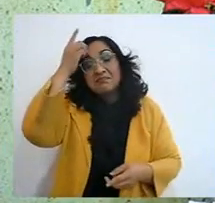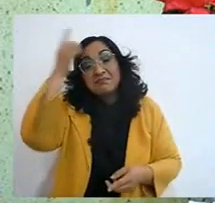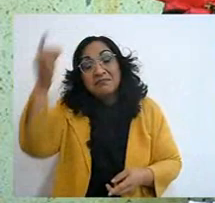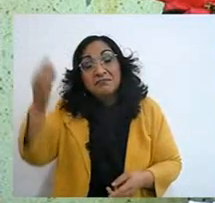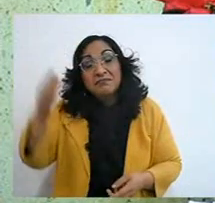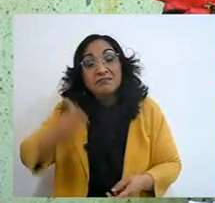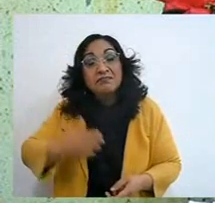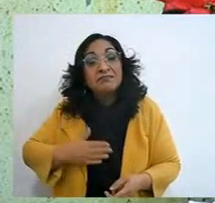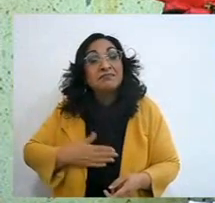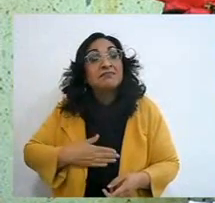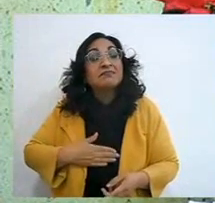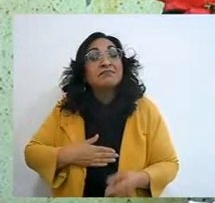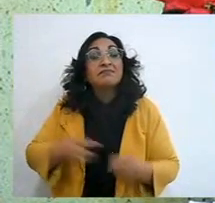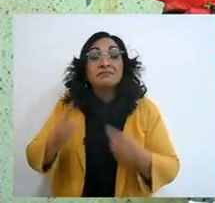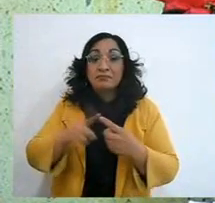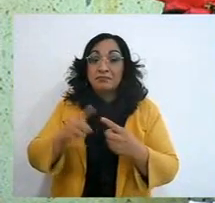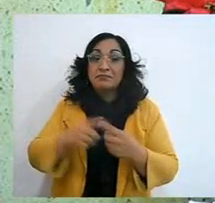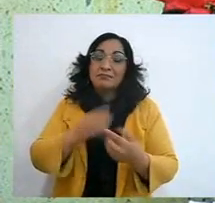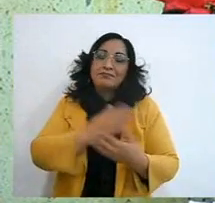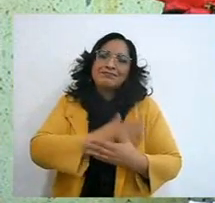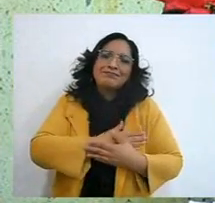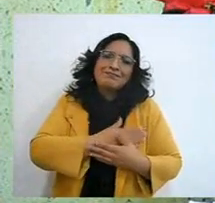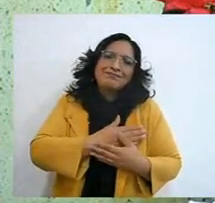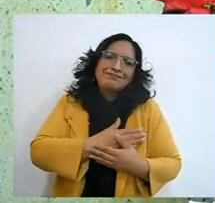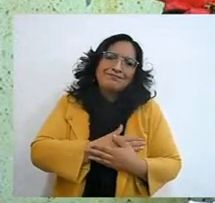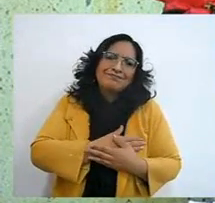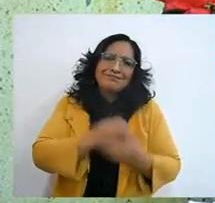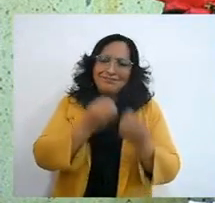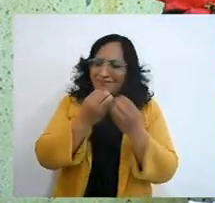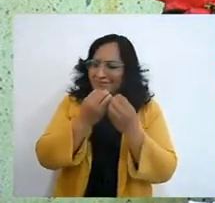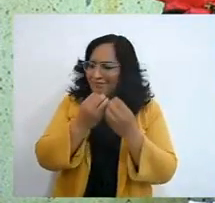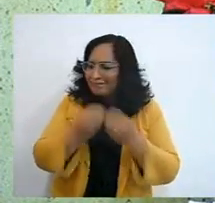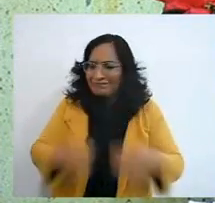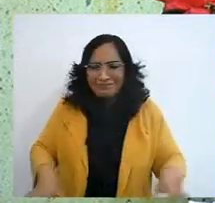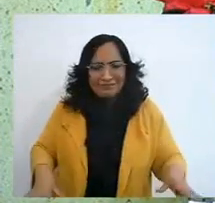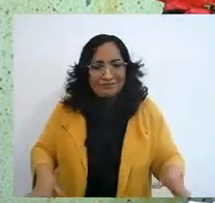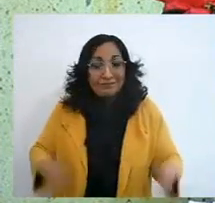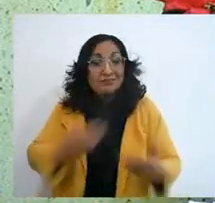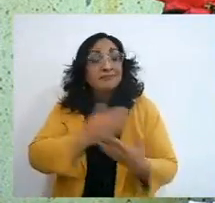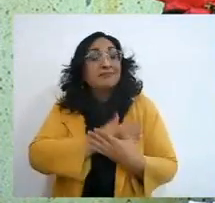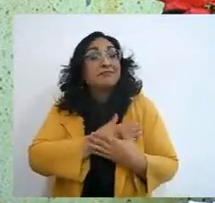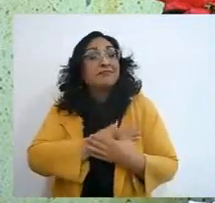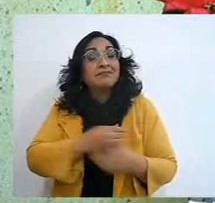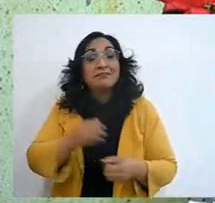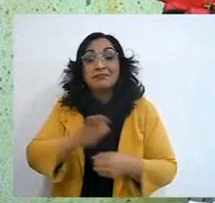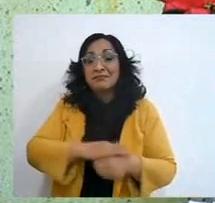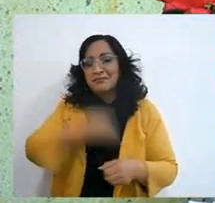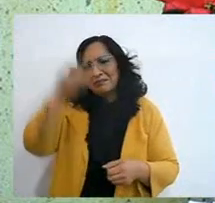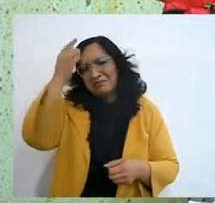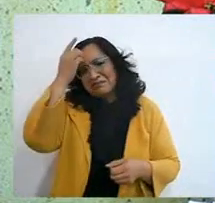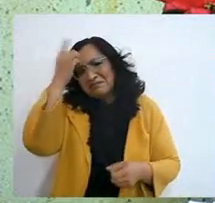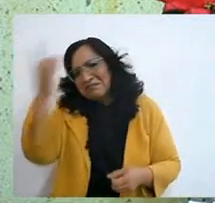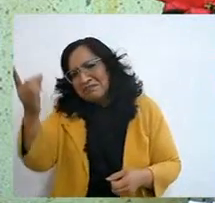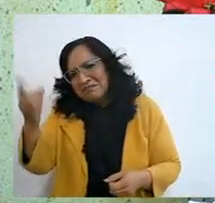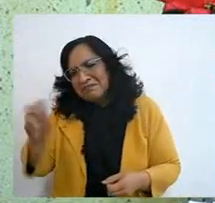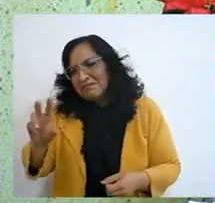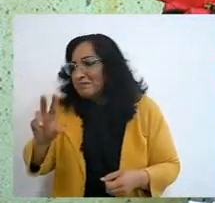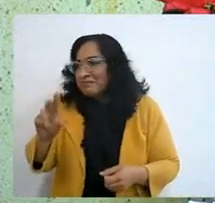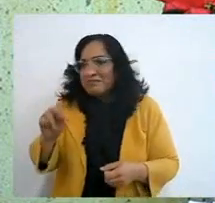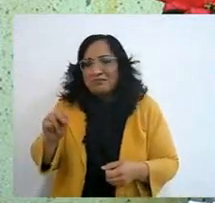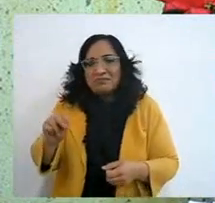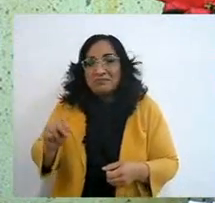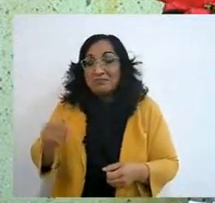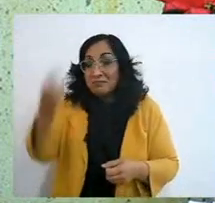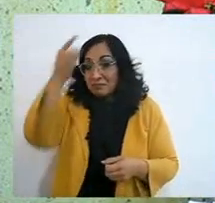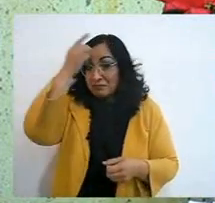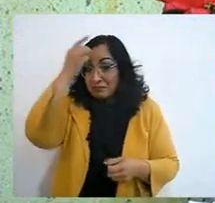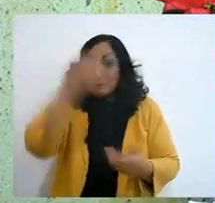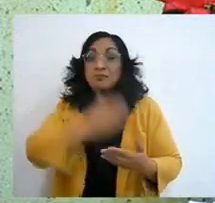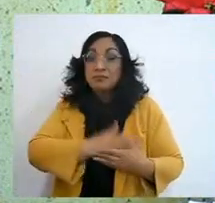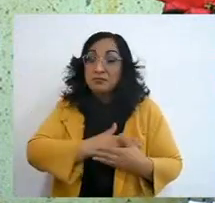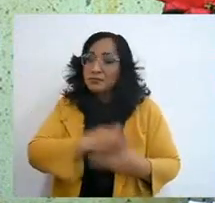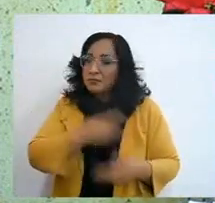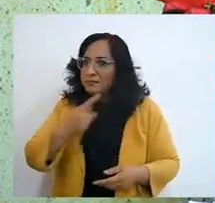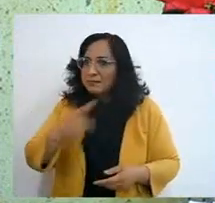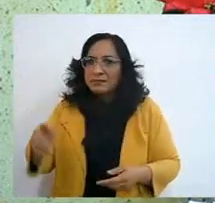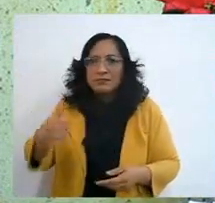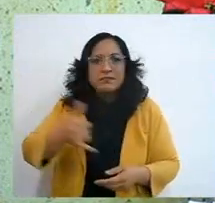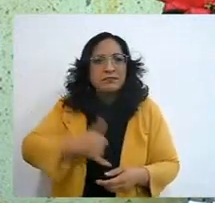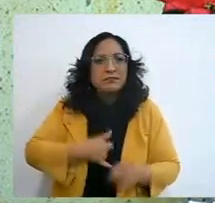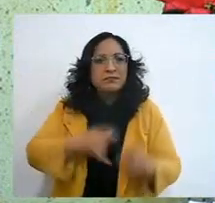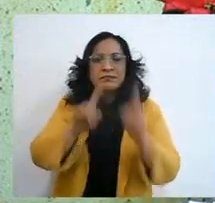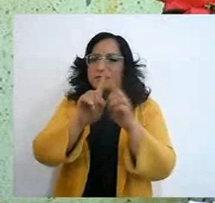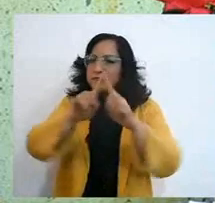I have already lost that love for the Lord, and it is not that the Lord has stopped loving me, but I have allowed all this,